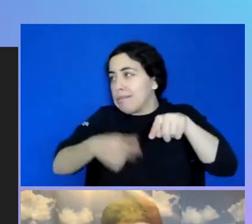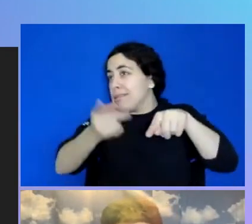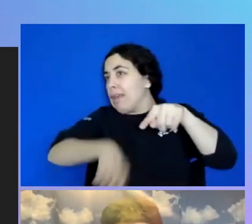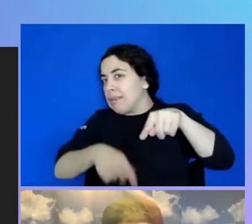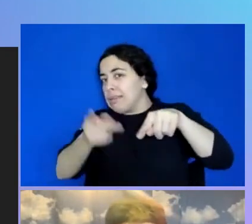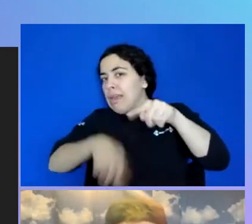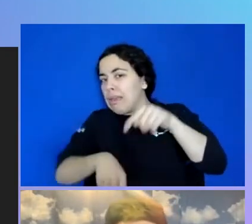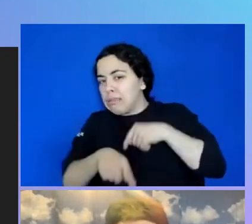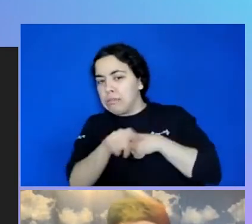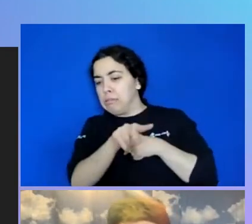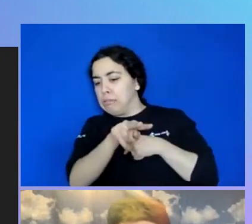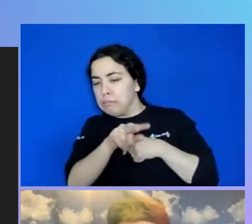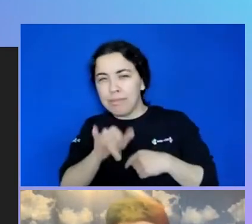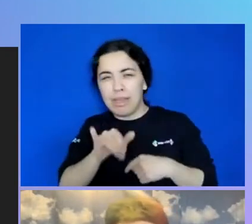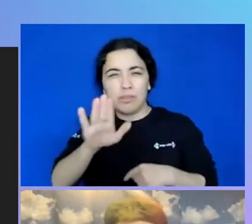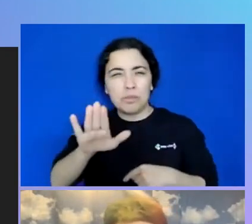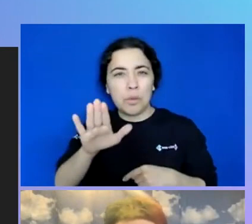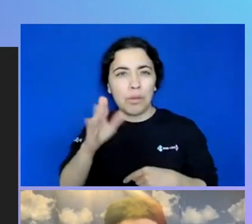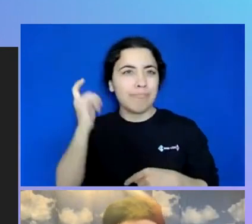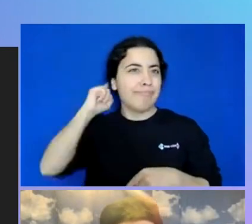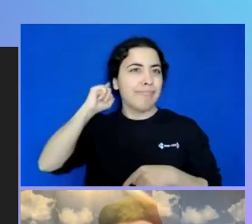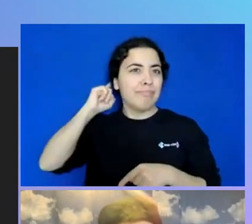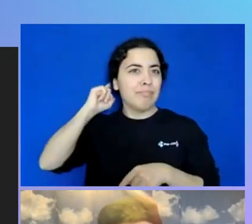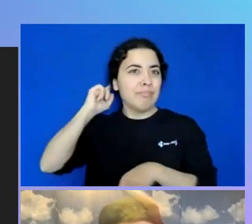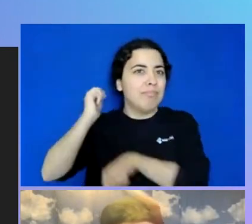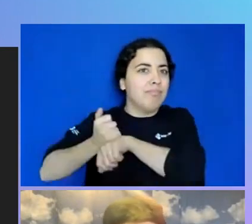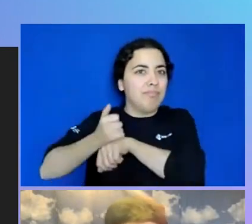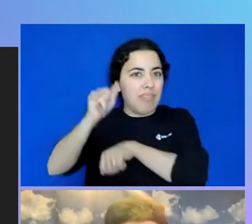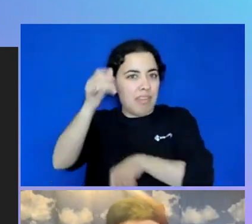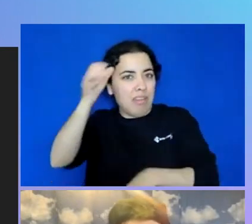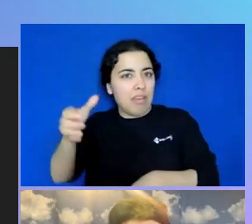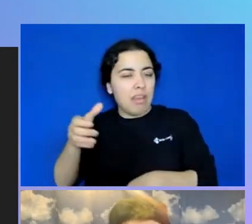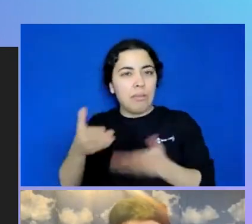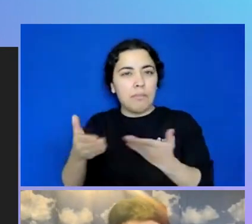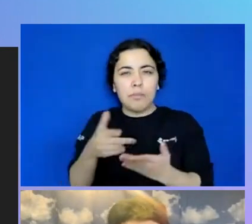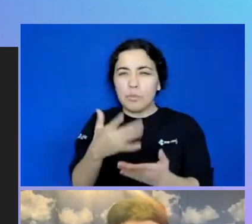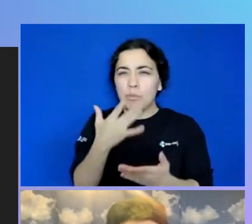or, uh, you know, maybe that you have just a very slight